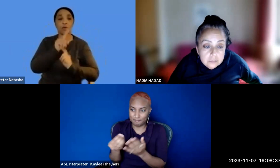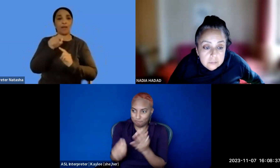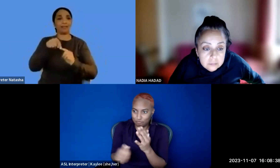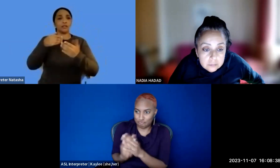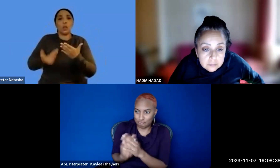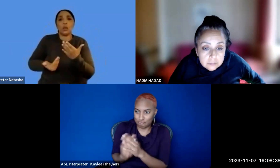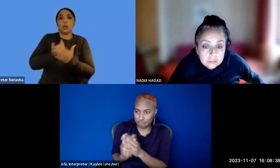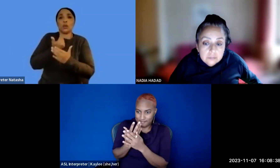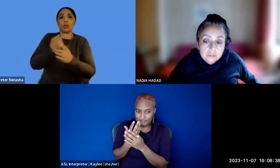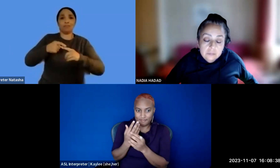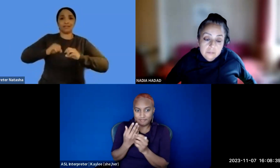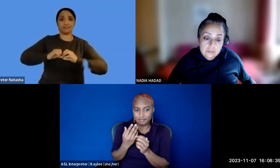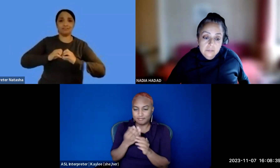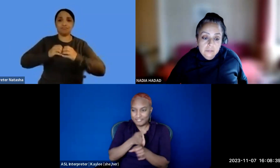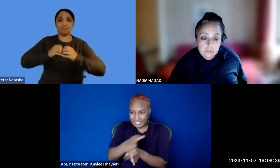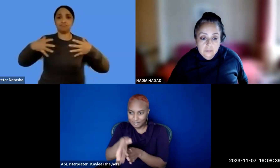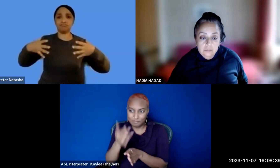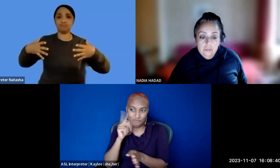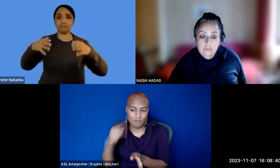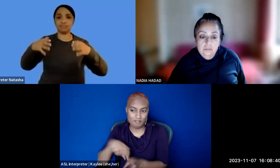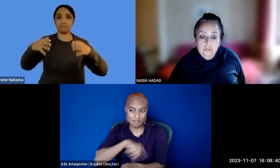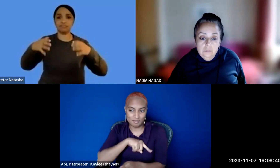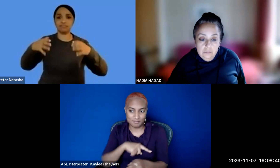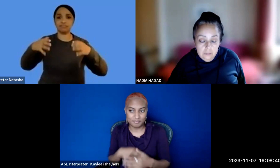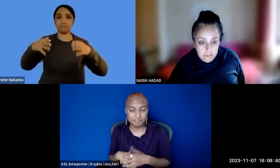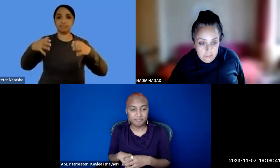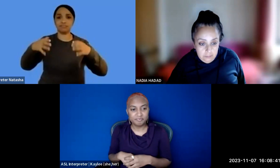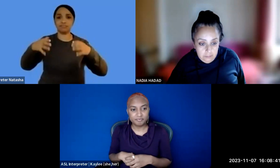So the EU in a snapshot. You heard from some colleagues